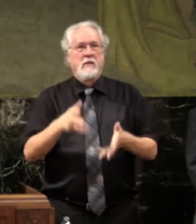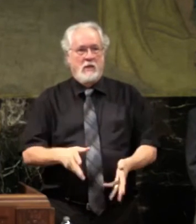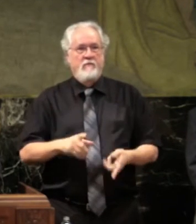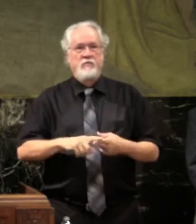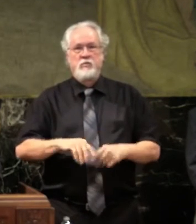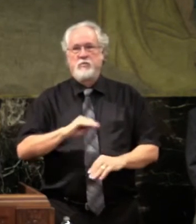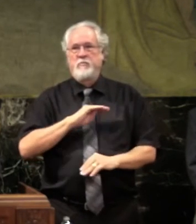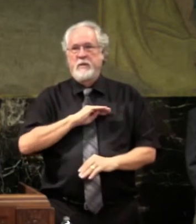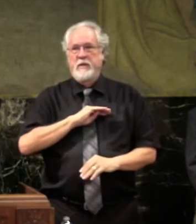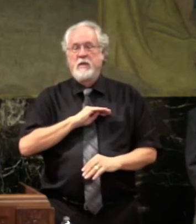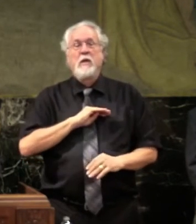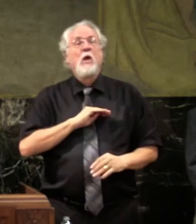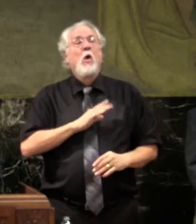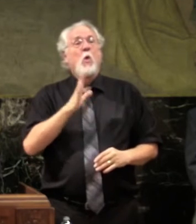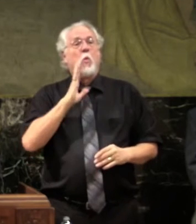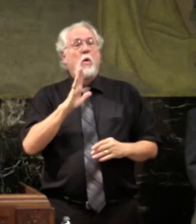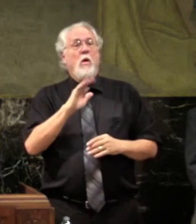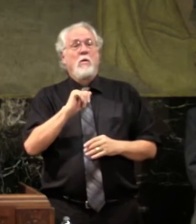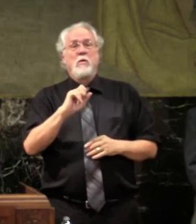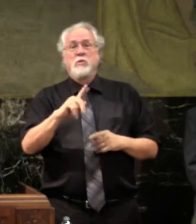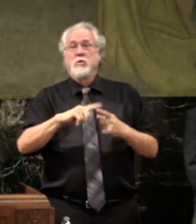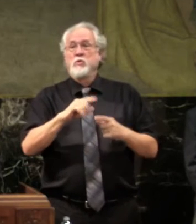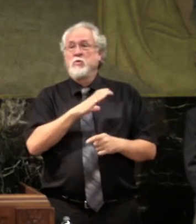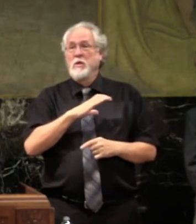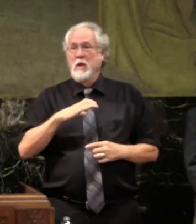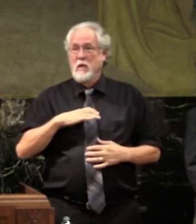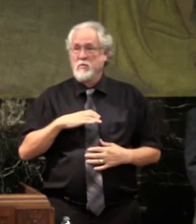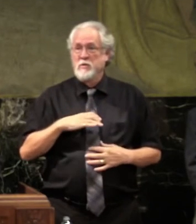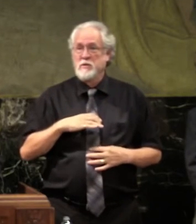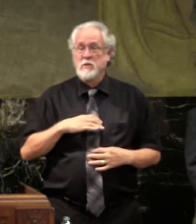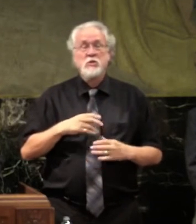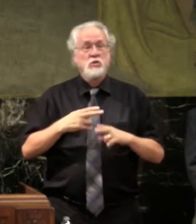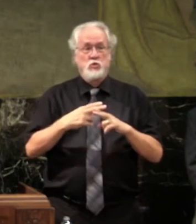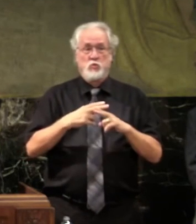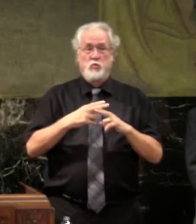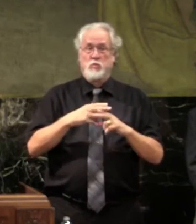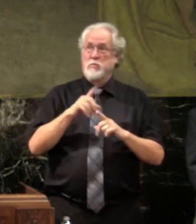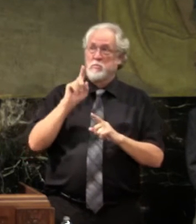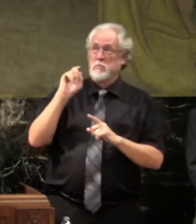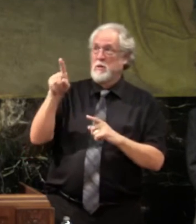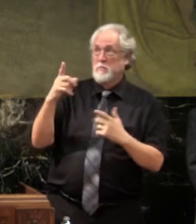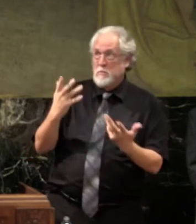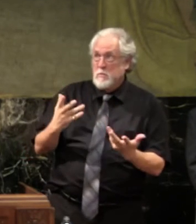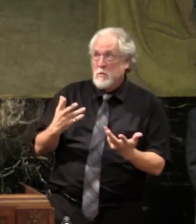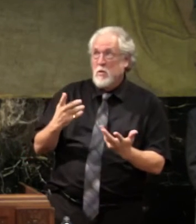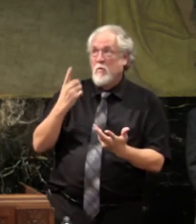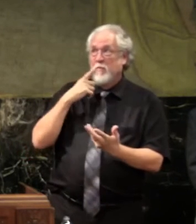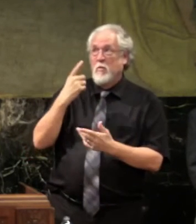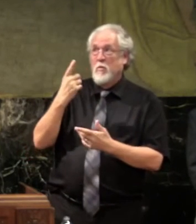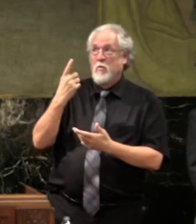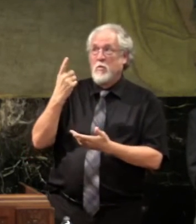and we will return to Congress very shortly asking for Congress to fully